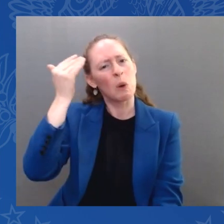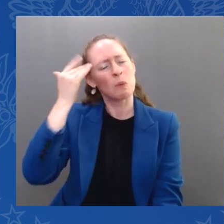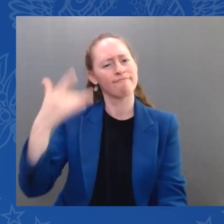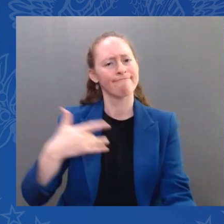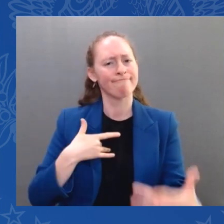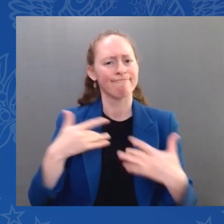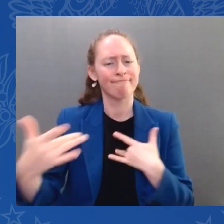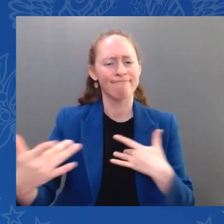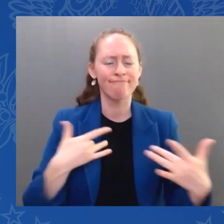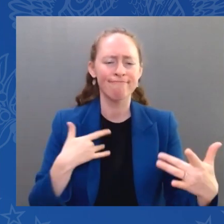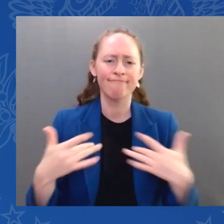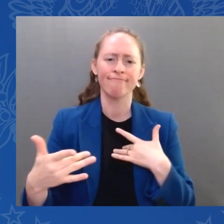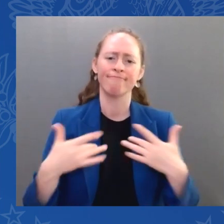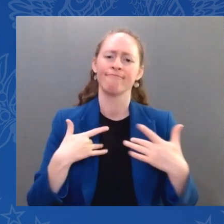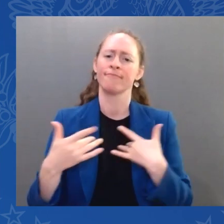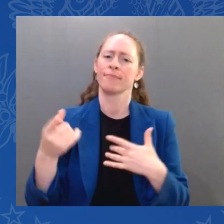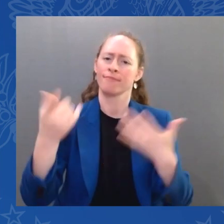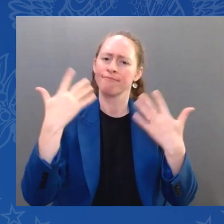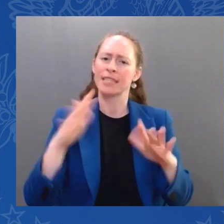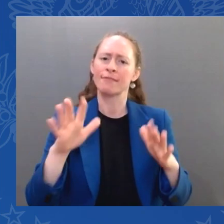and with children who lost parents.